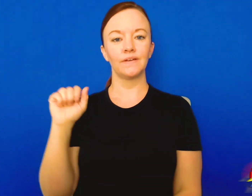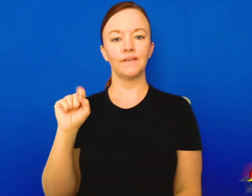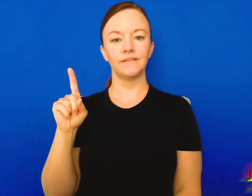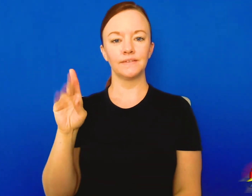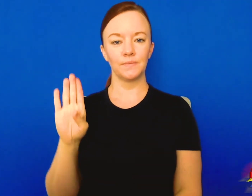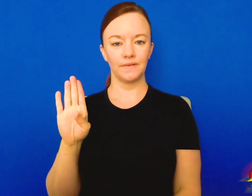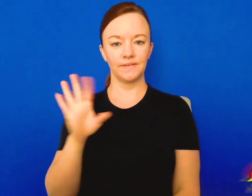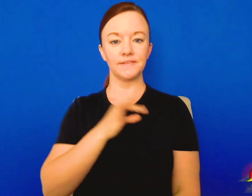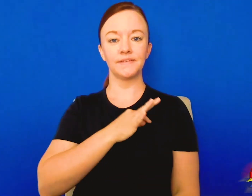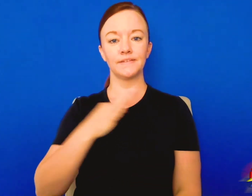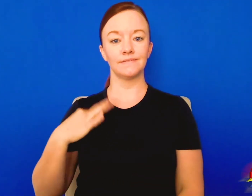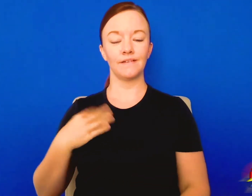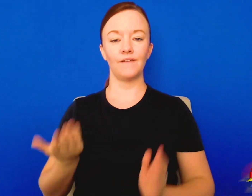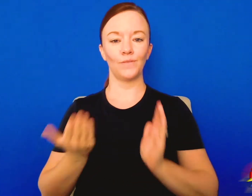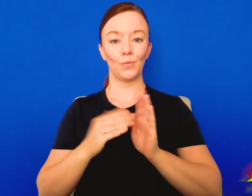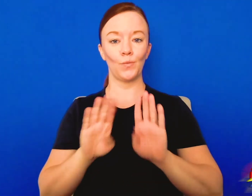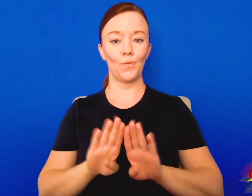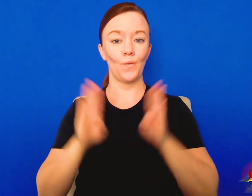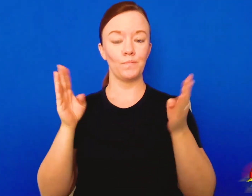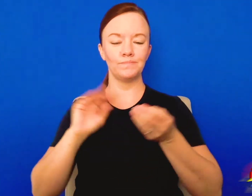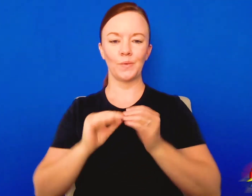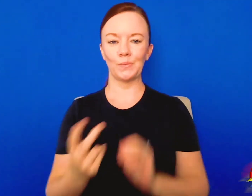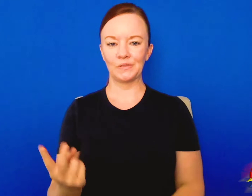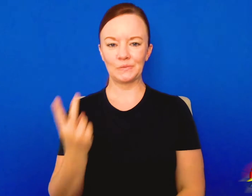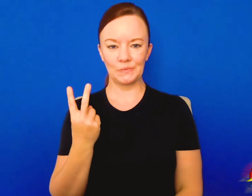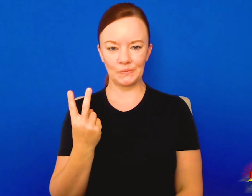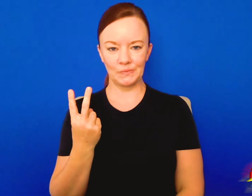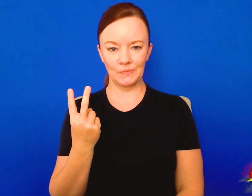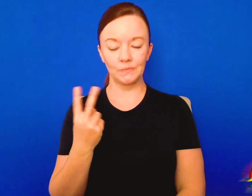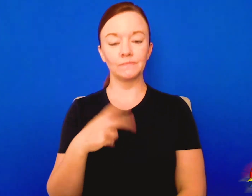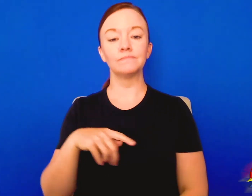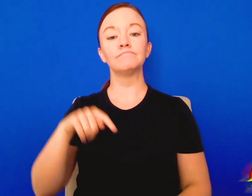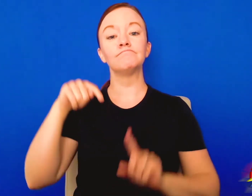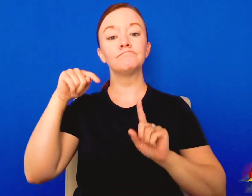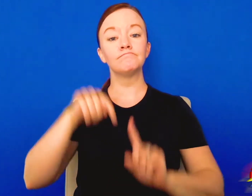FAQ ASDB STAFF REOPENING #2